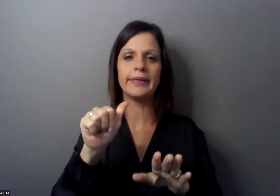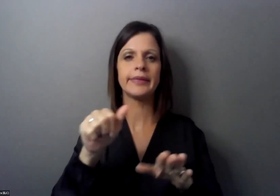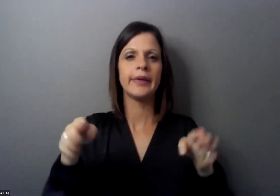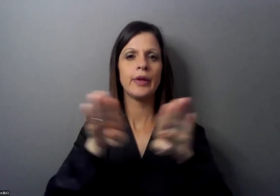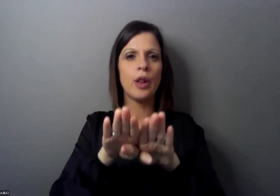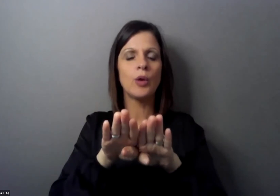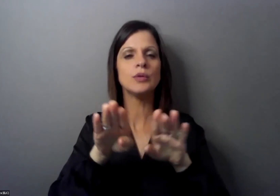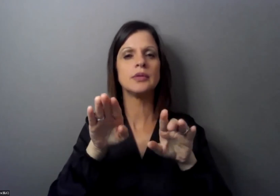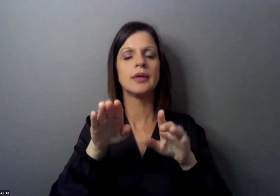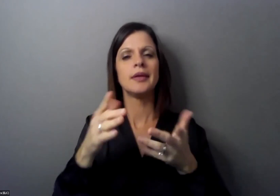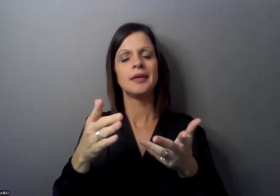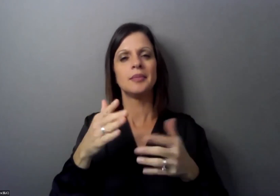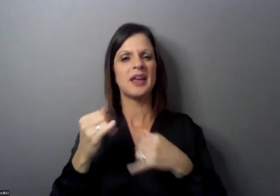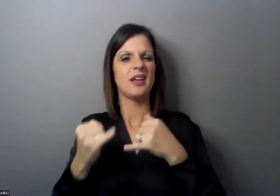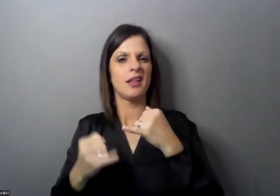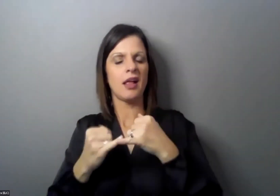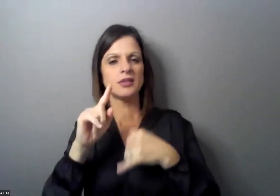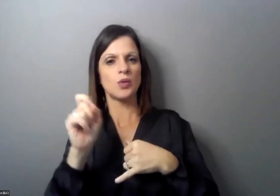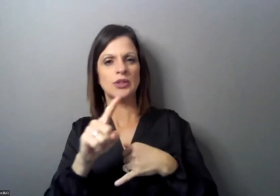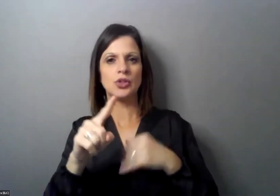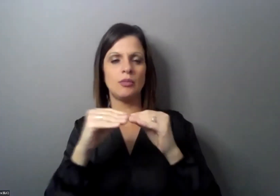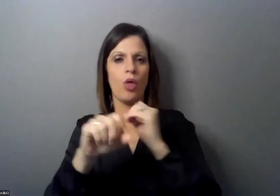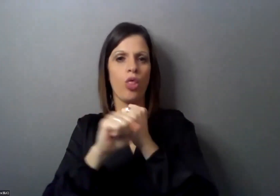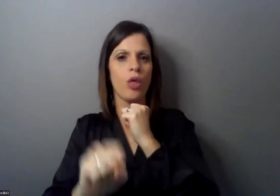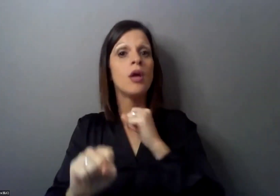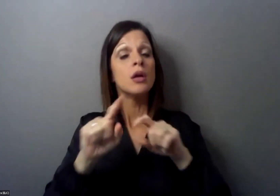this is a longer question and I want to make sure everybody has a chance to answer.